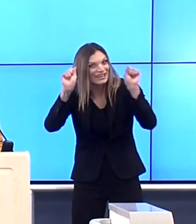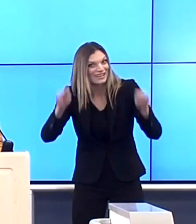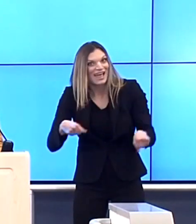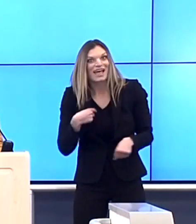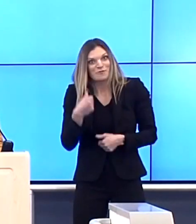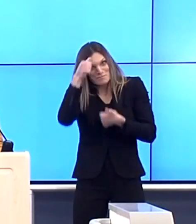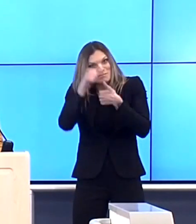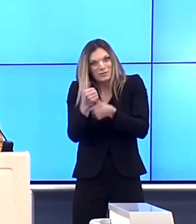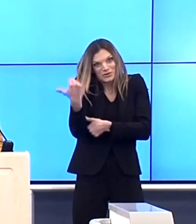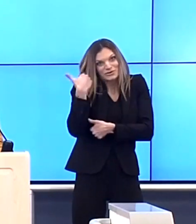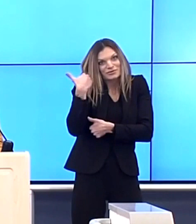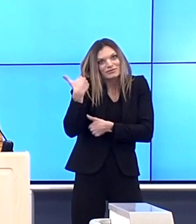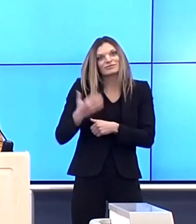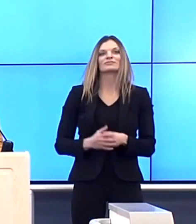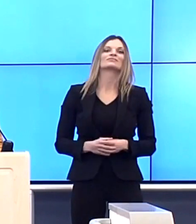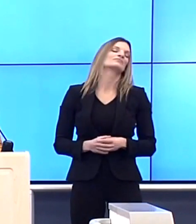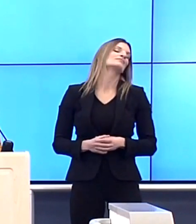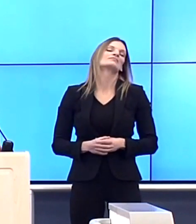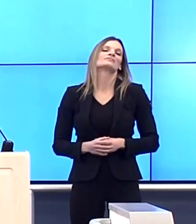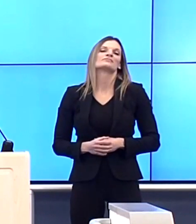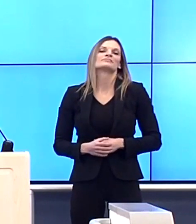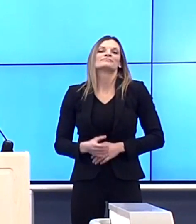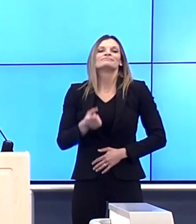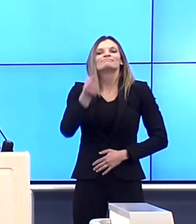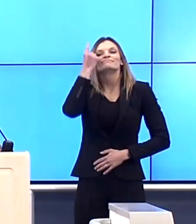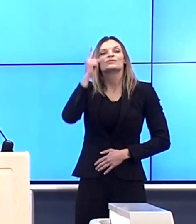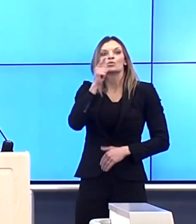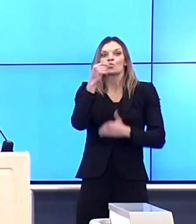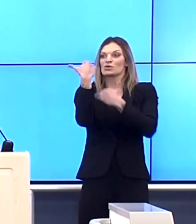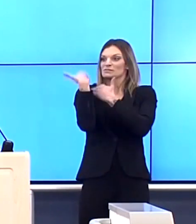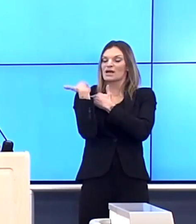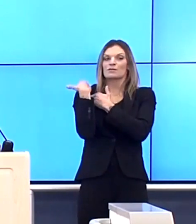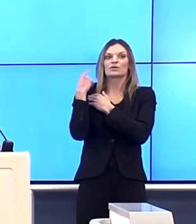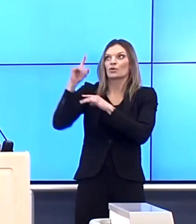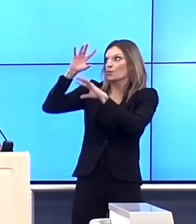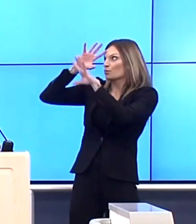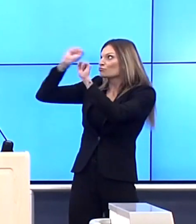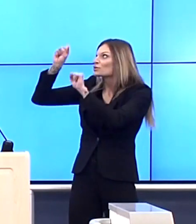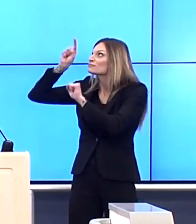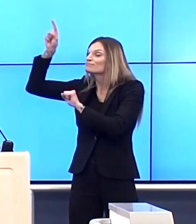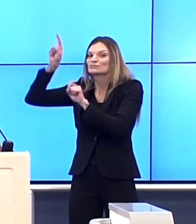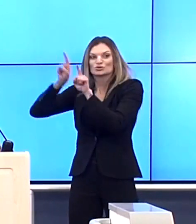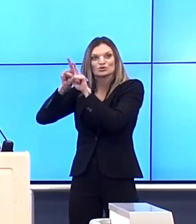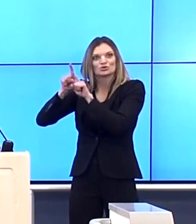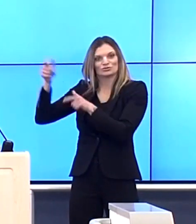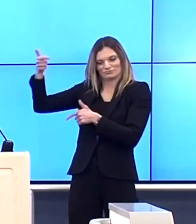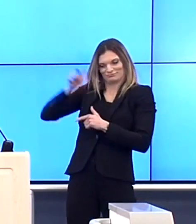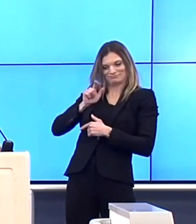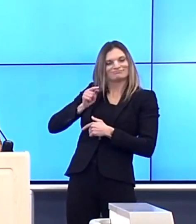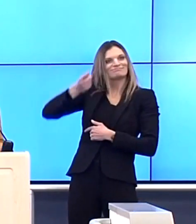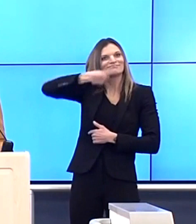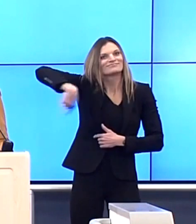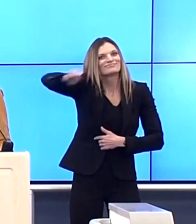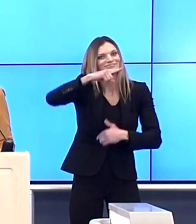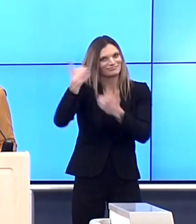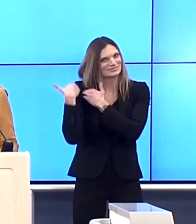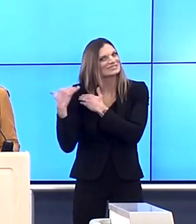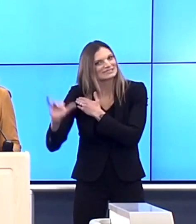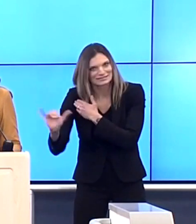EVERY SINGLE ONE OF US, FROM THE PRESIDENT OF THE UNITED STATES, PRESIDENT OF THE UNITED STATES, DOWN TO EACH OF US INDIVIDUALLY, DOWN TO EACH OF US INDIVIDUALLY, HAS A CRUCIAL ROLE IN THIS HAS A CRUCIAL ROLE IN THIS FIGHT.